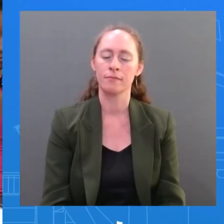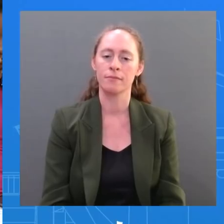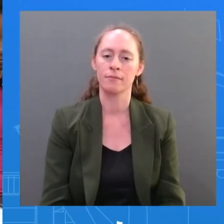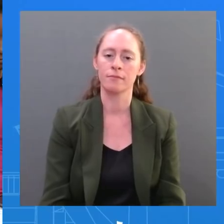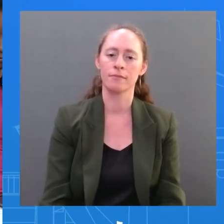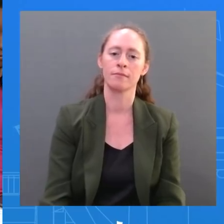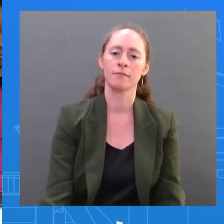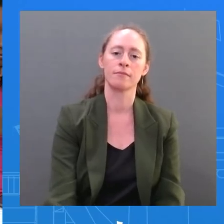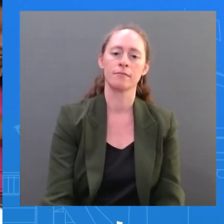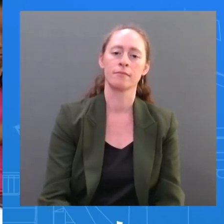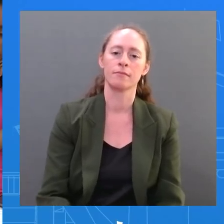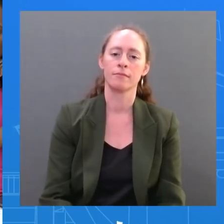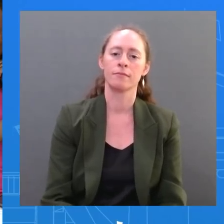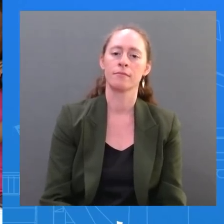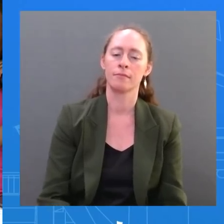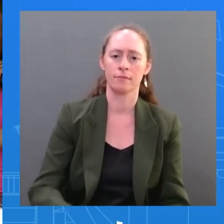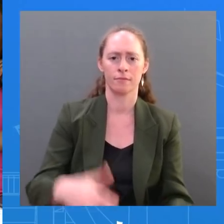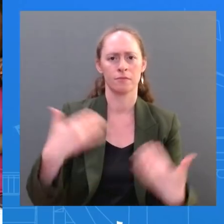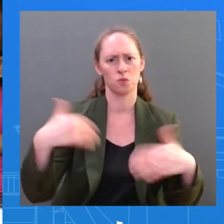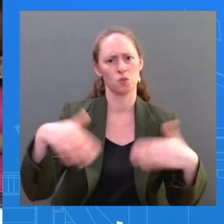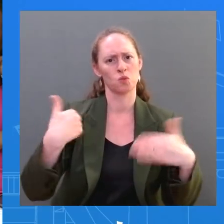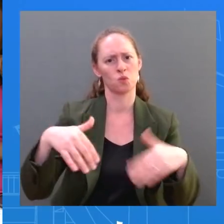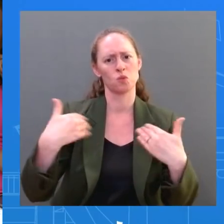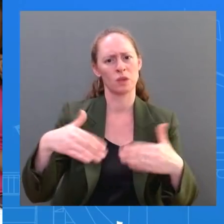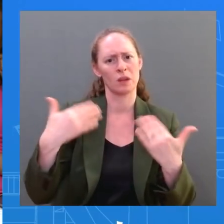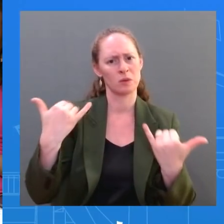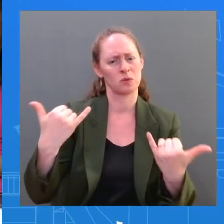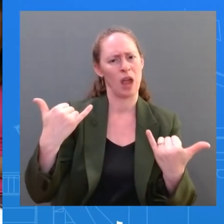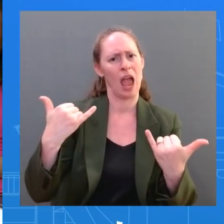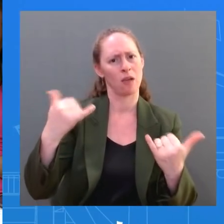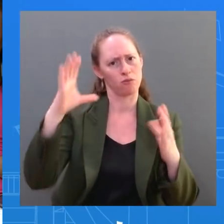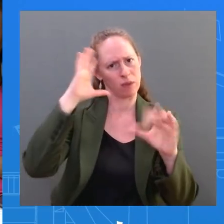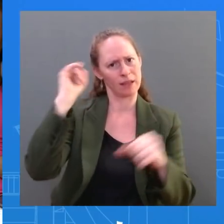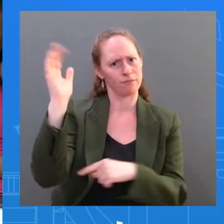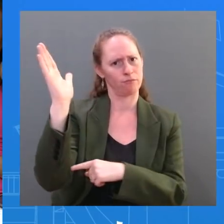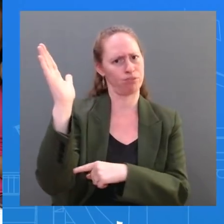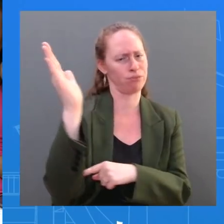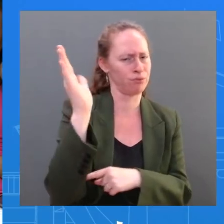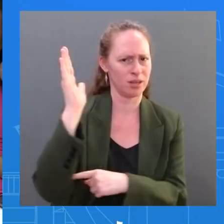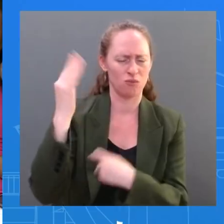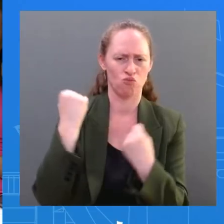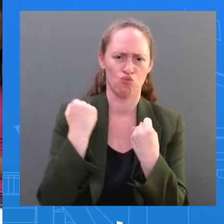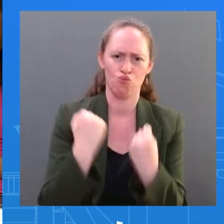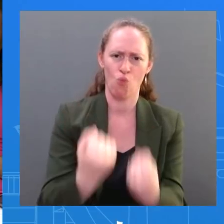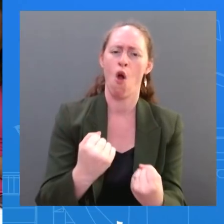nobody is going anywhere anytime soon. If he's so sharply opposed to what they've done,